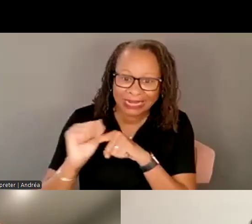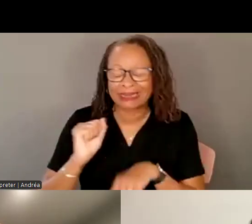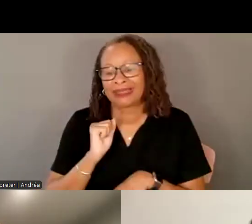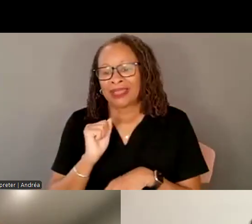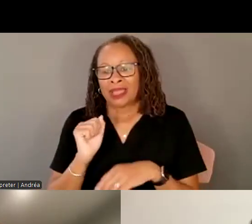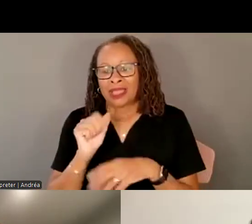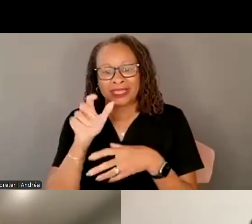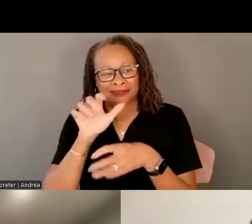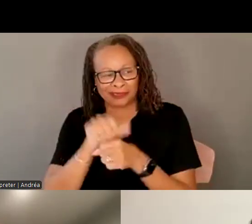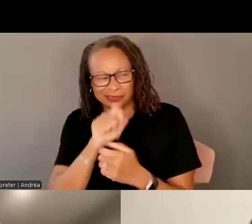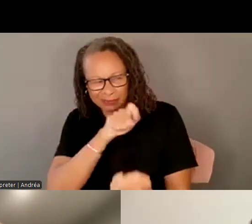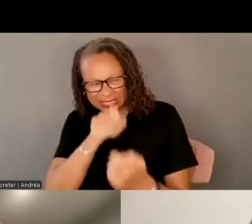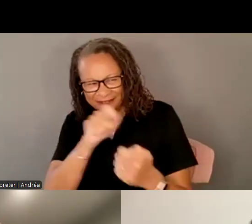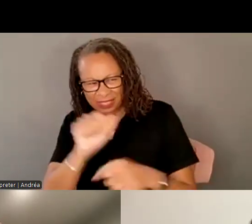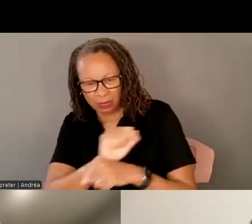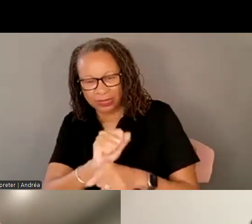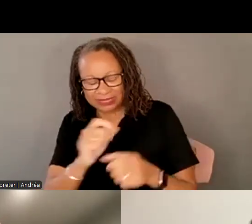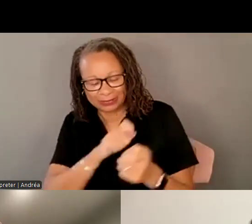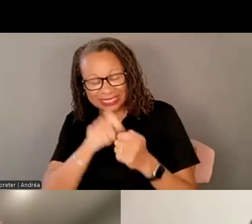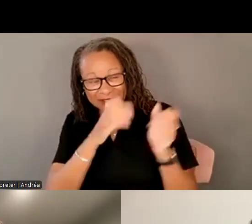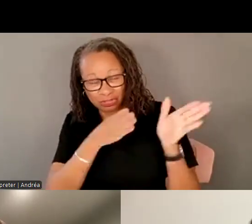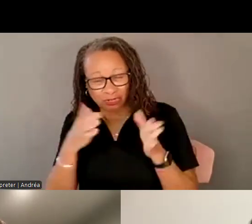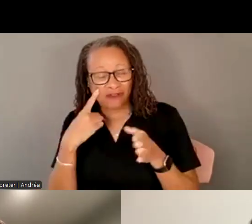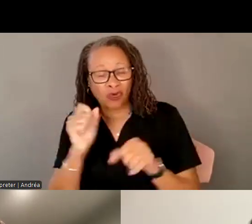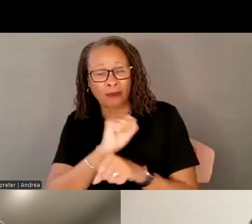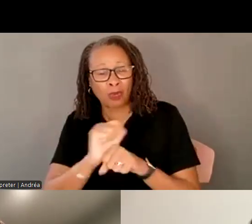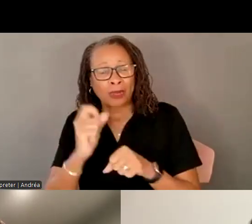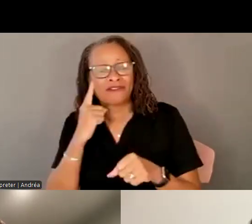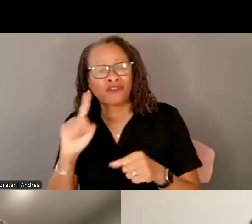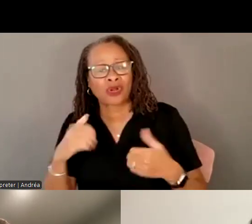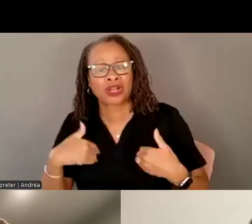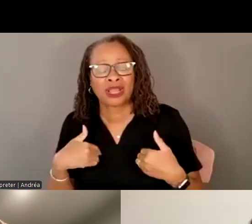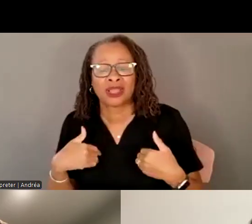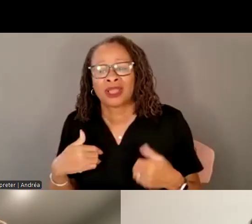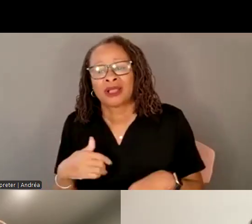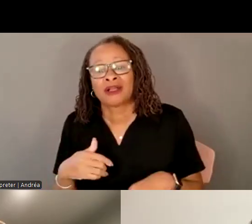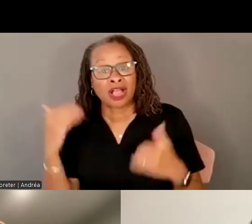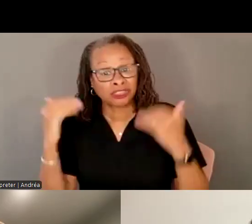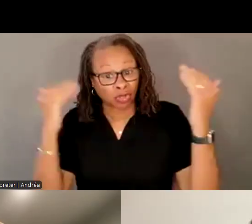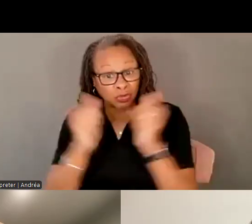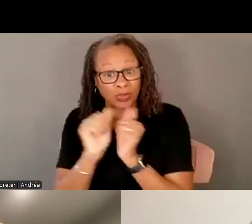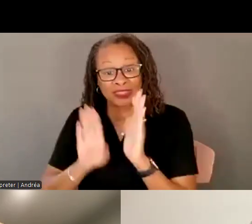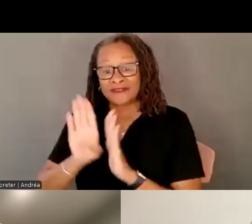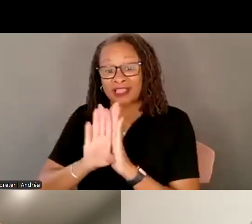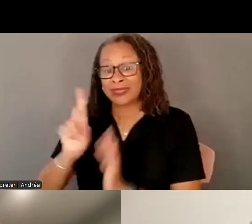which is specific strategy for employment for young, for not young, for adults with developmental disabilities.